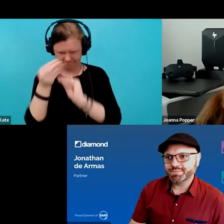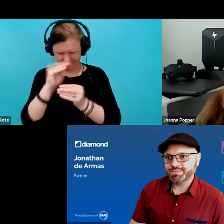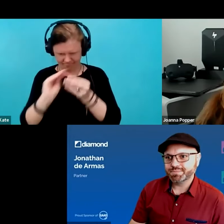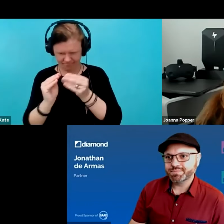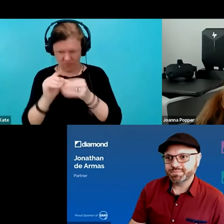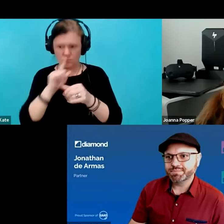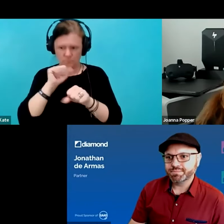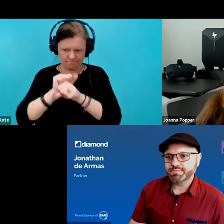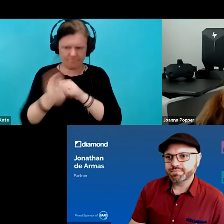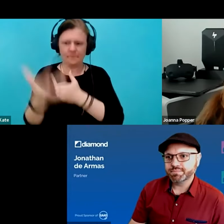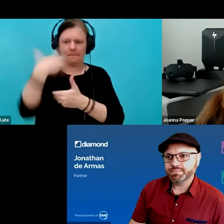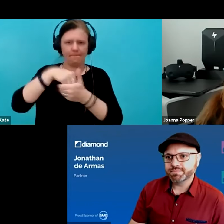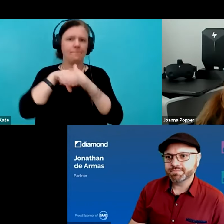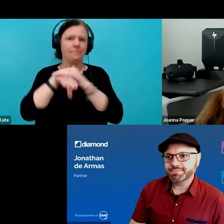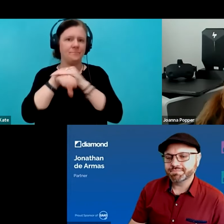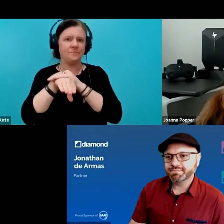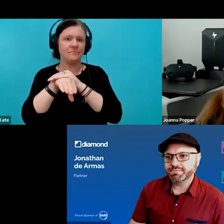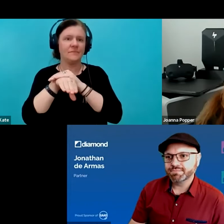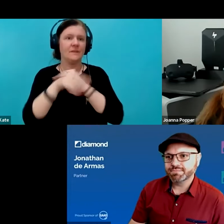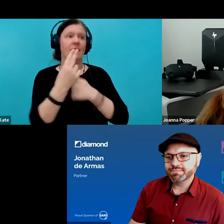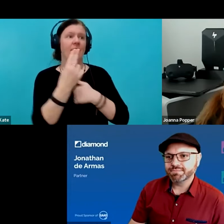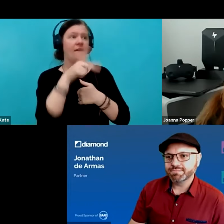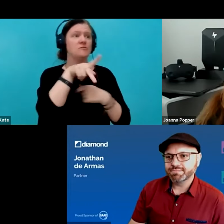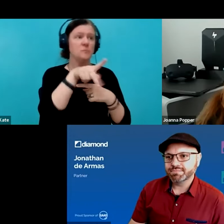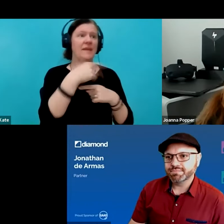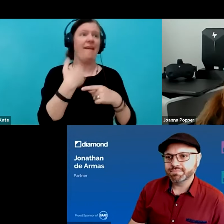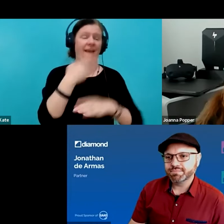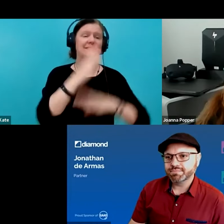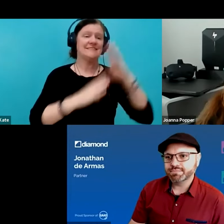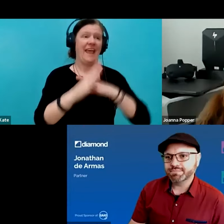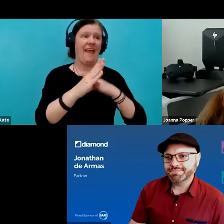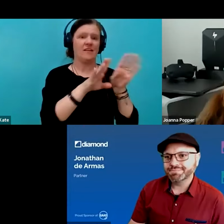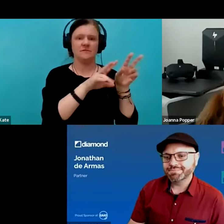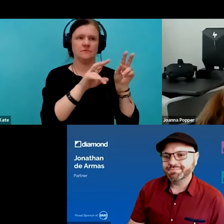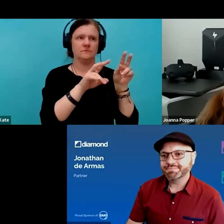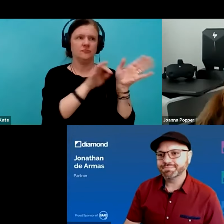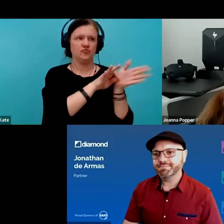Chadwick Turner: HP headset has incredible hand tracking tools and it's a lot of the times on the creatives to understand